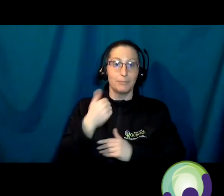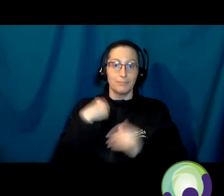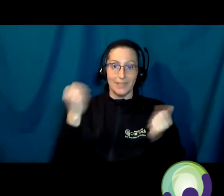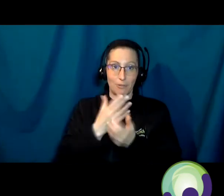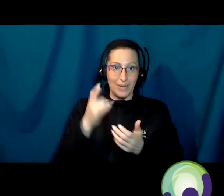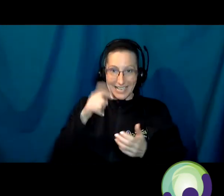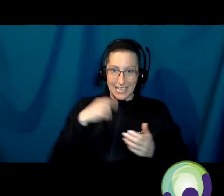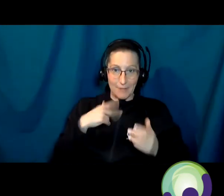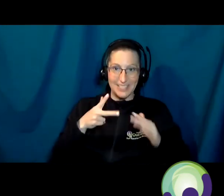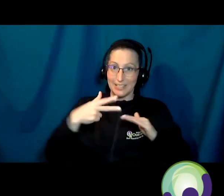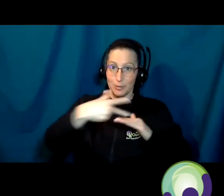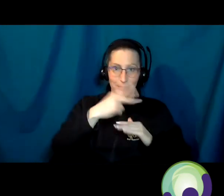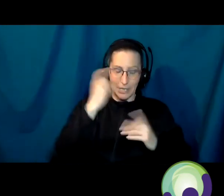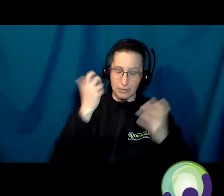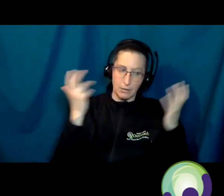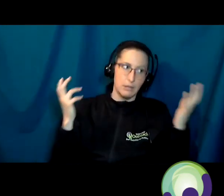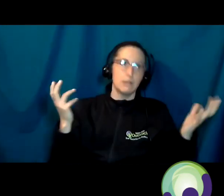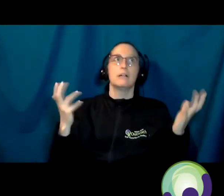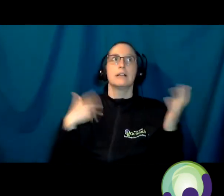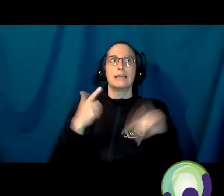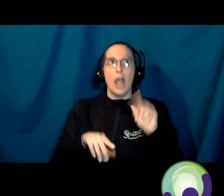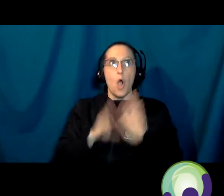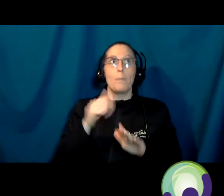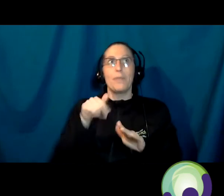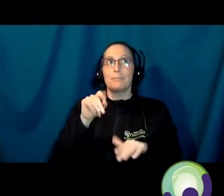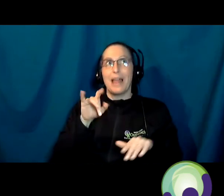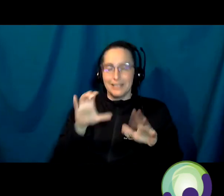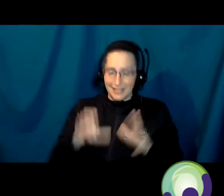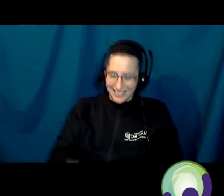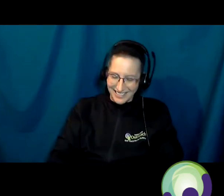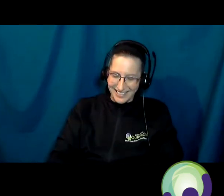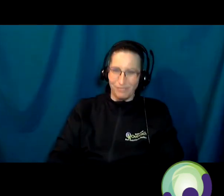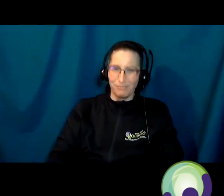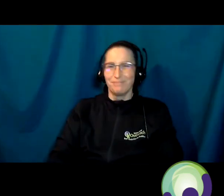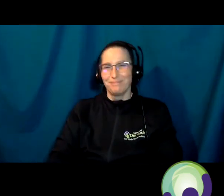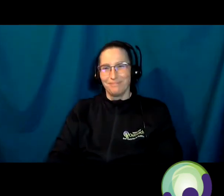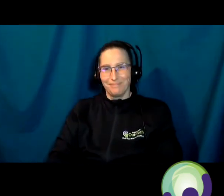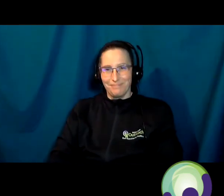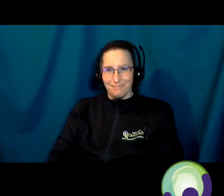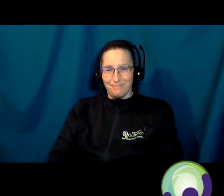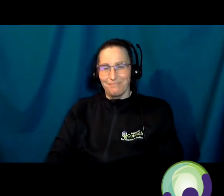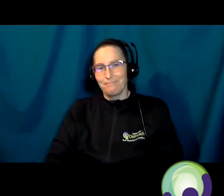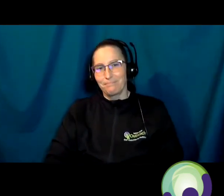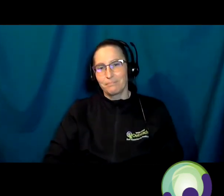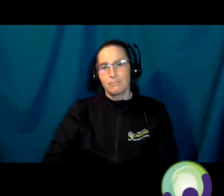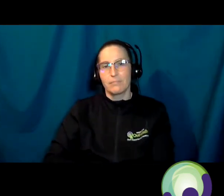because possible to open? Yeah. So what are your company rules regarding dress